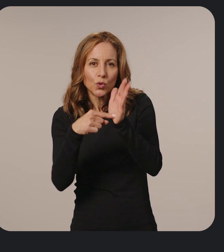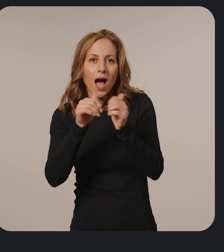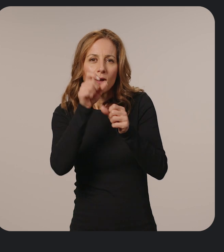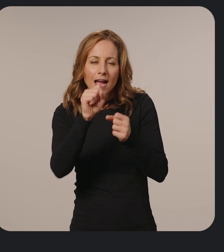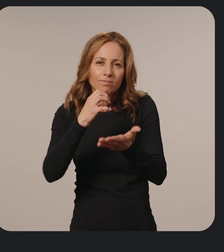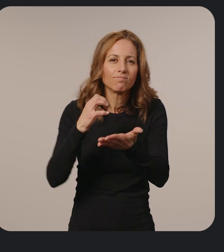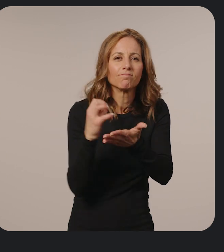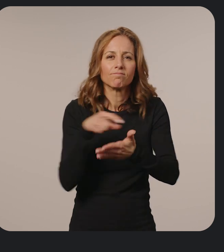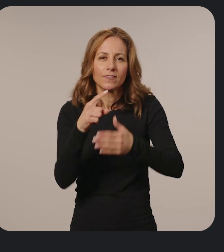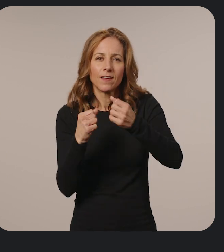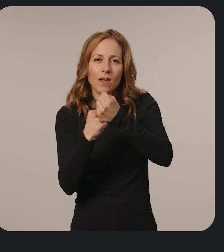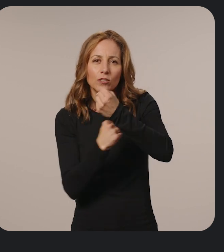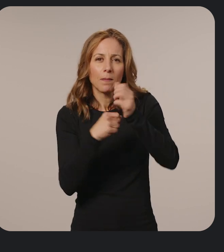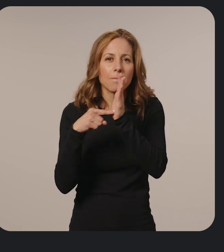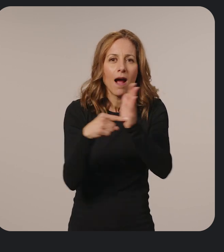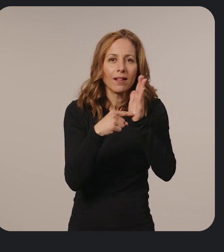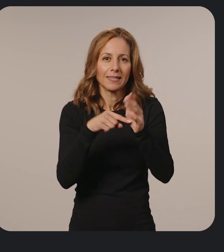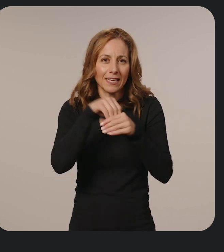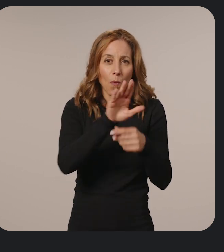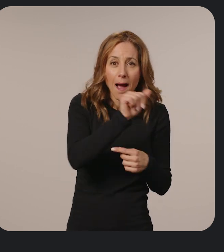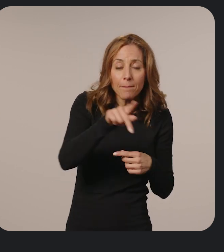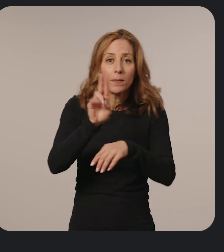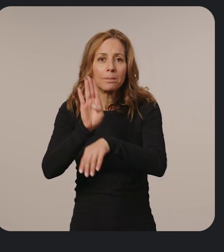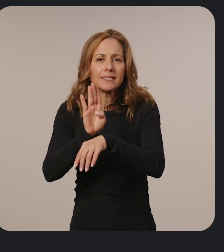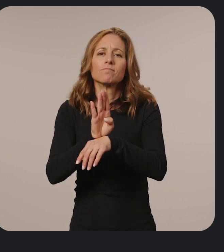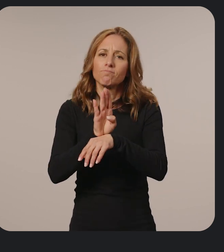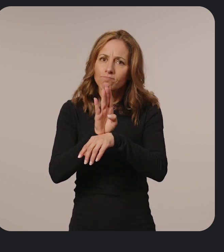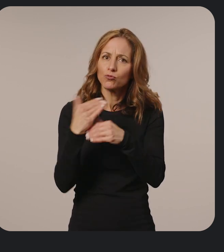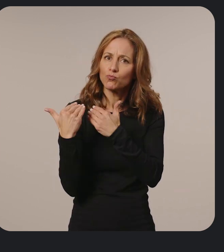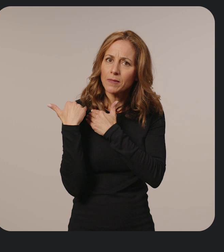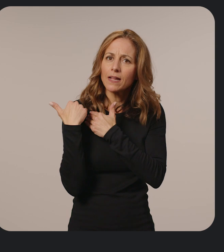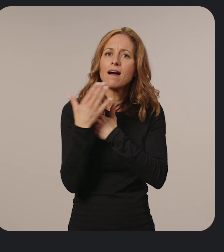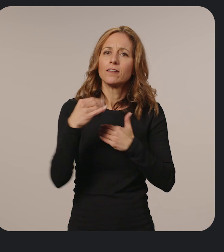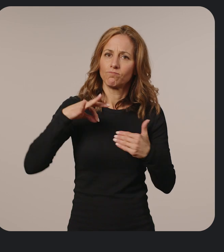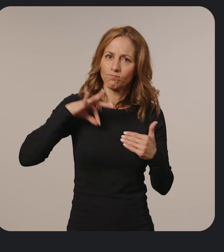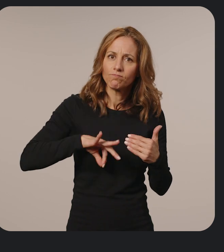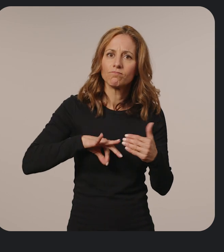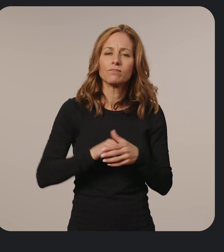or business in a way that's responsible and constructive. There's three steps to doing this.